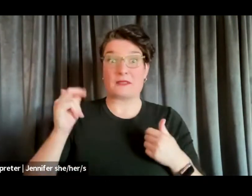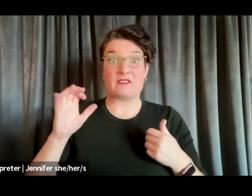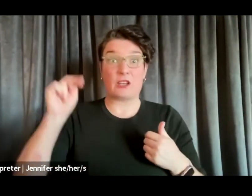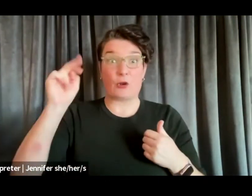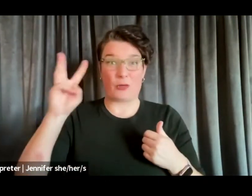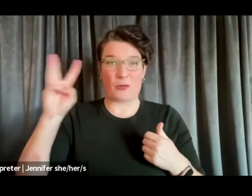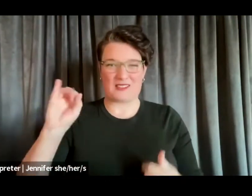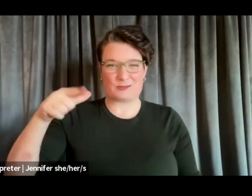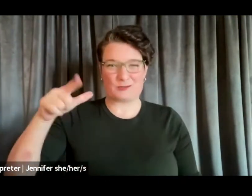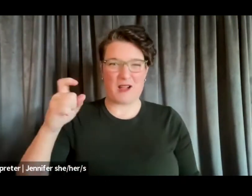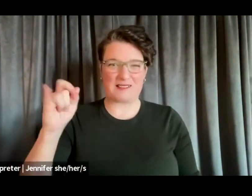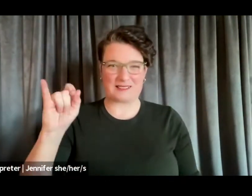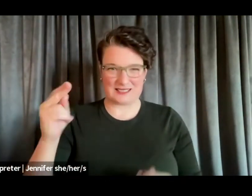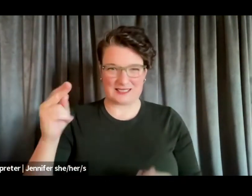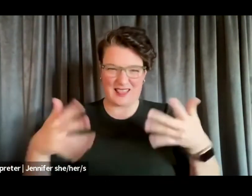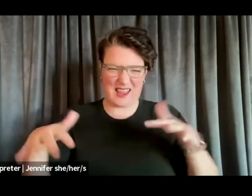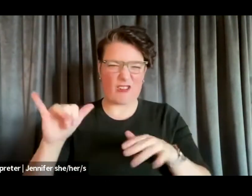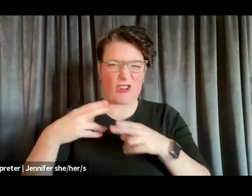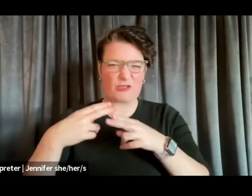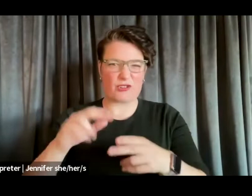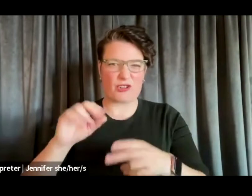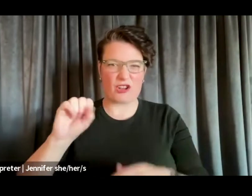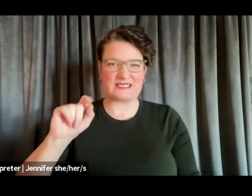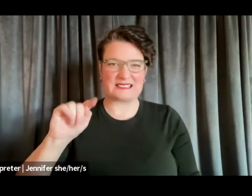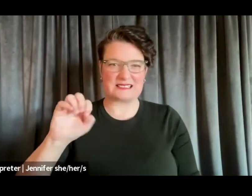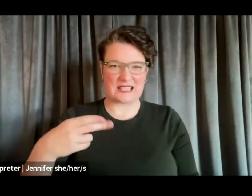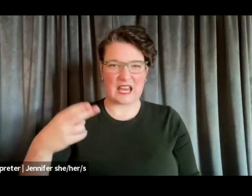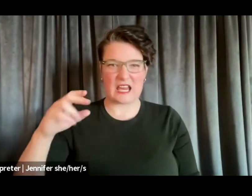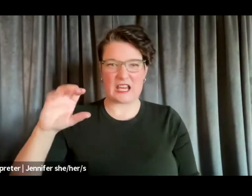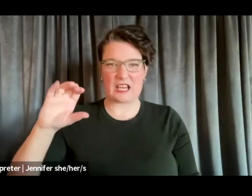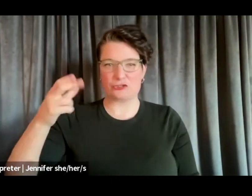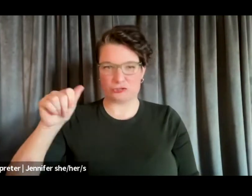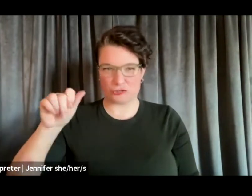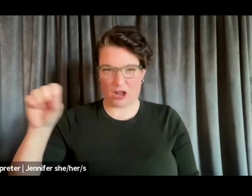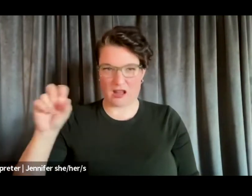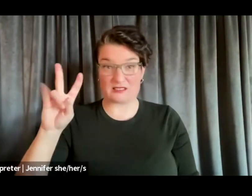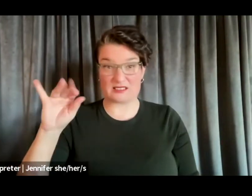known as the Steh-Chass village known colonially as Olympia Washington.